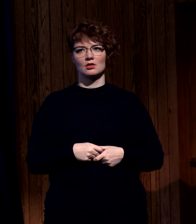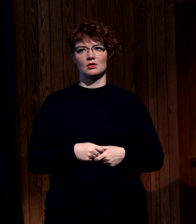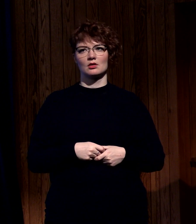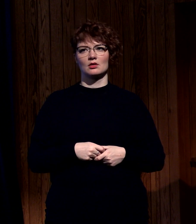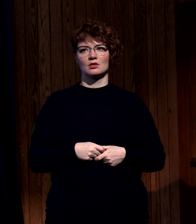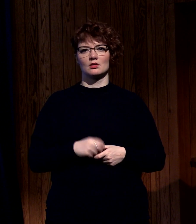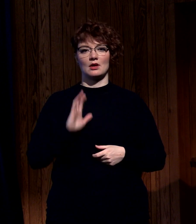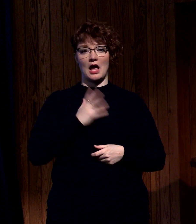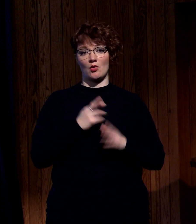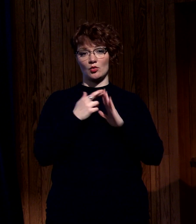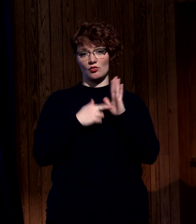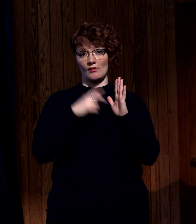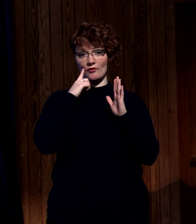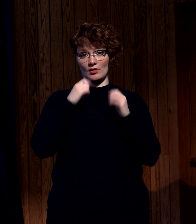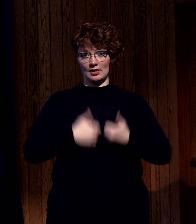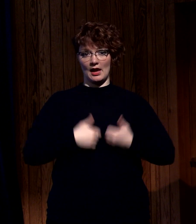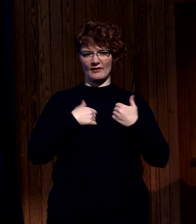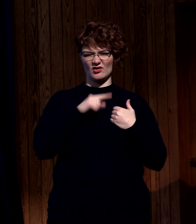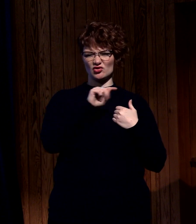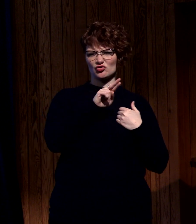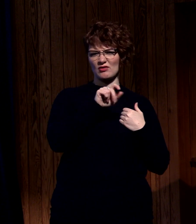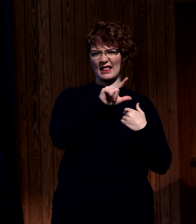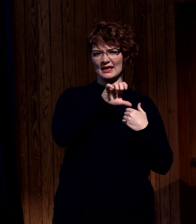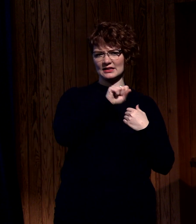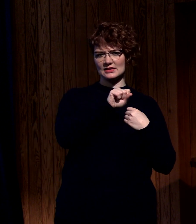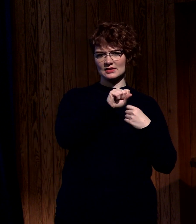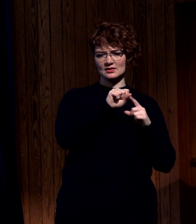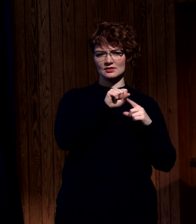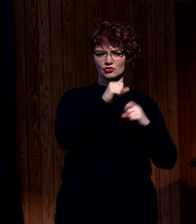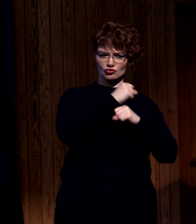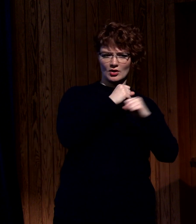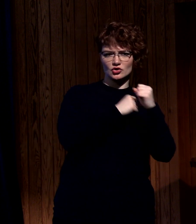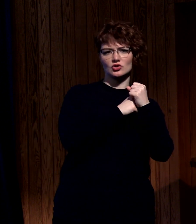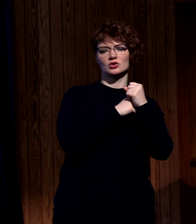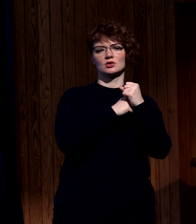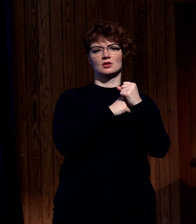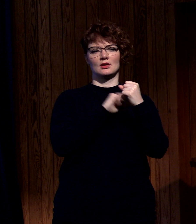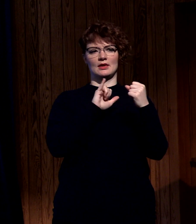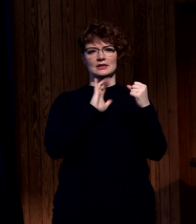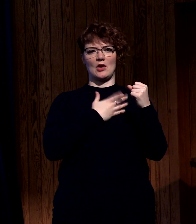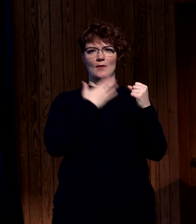of life or our trellis is our best attempt to participate in